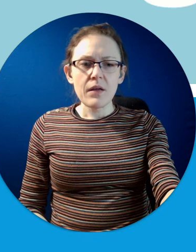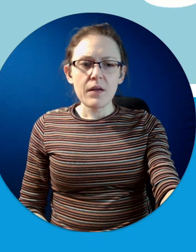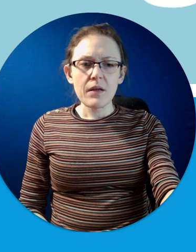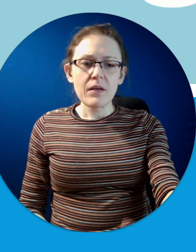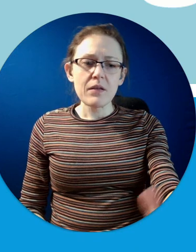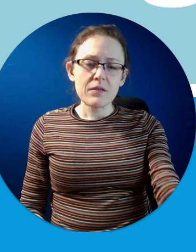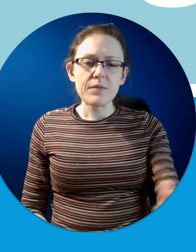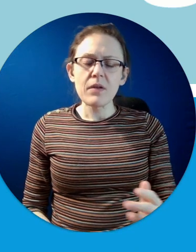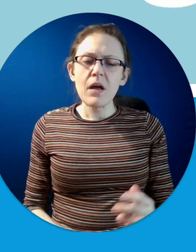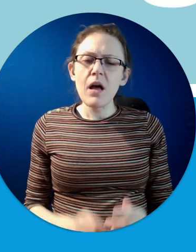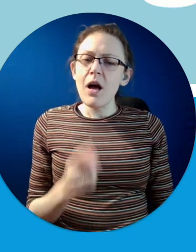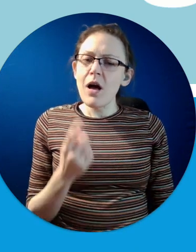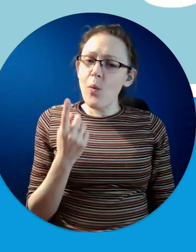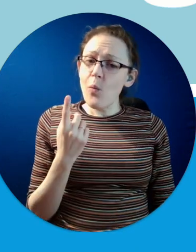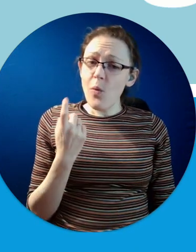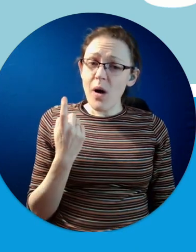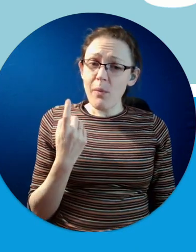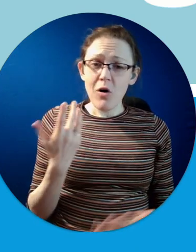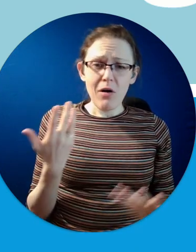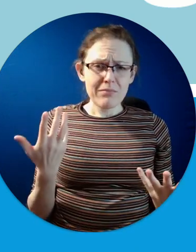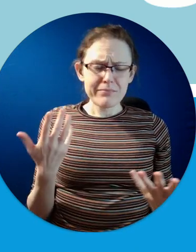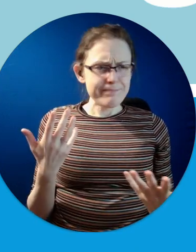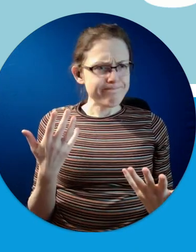One more, I can't find in the Simpson's.